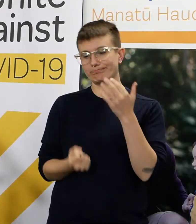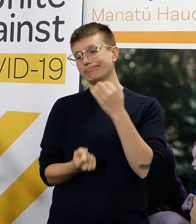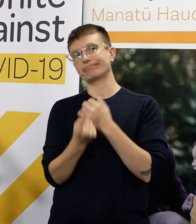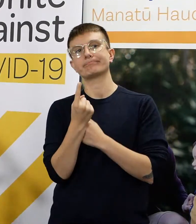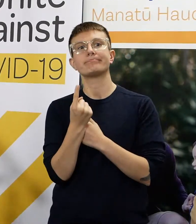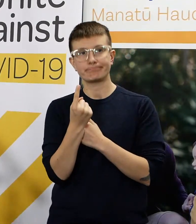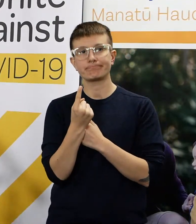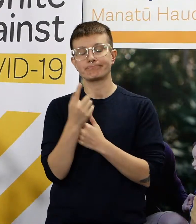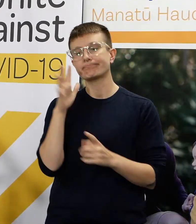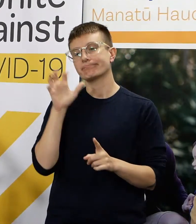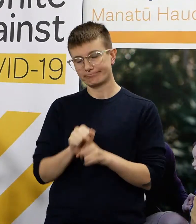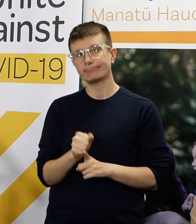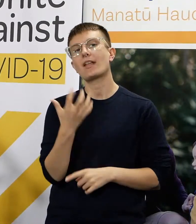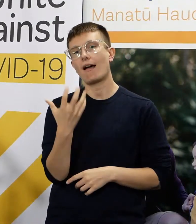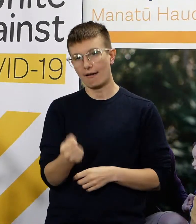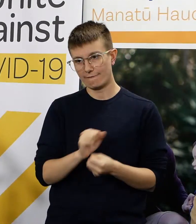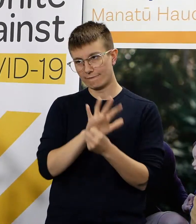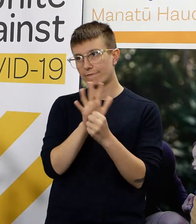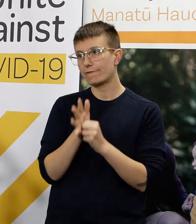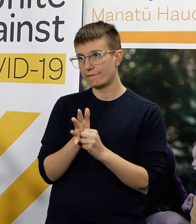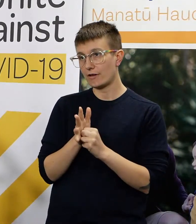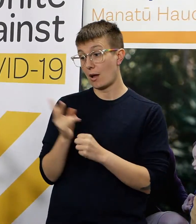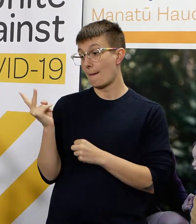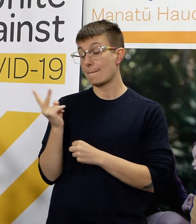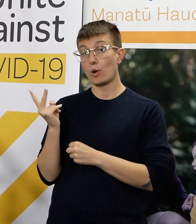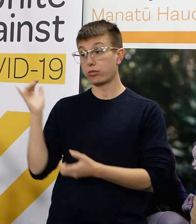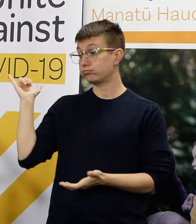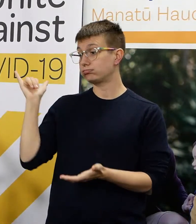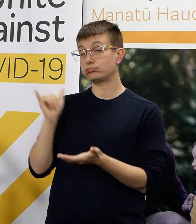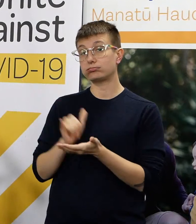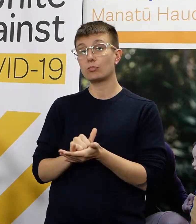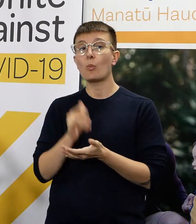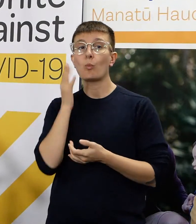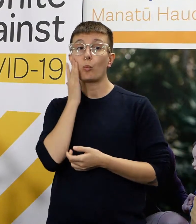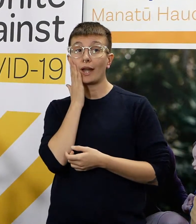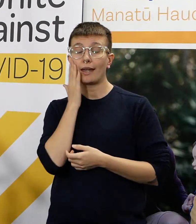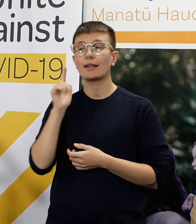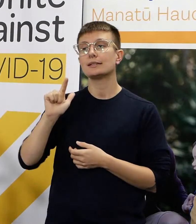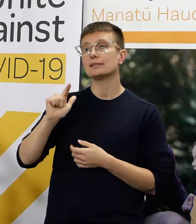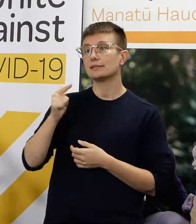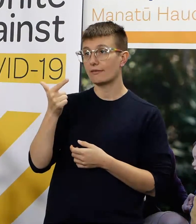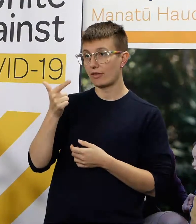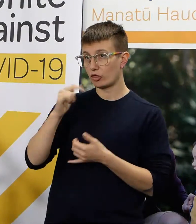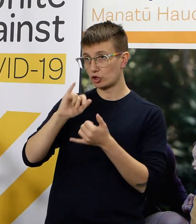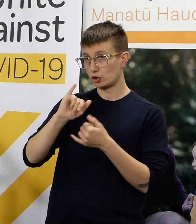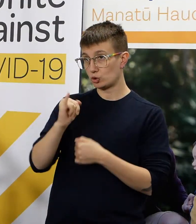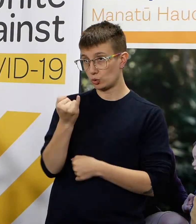together on the 7th of June, and stayed in a managed isolation hotel in Auckland.